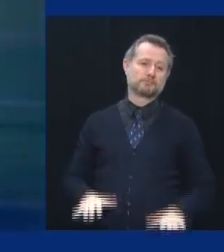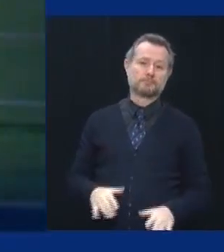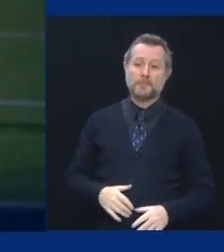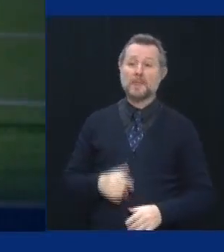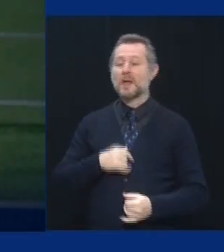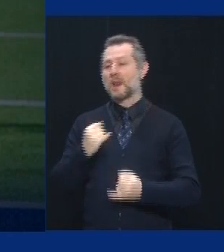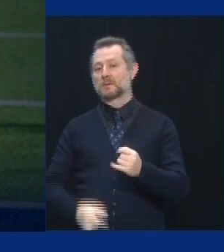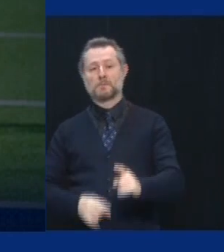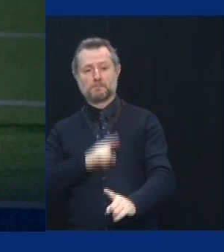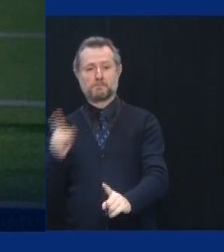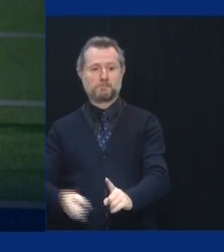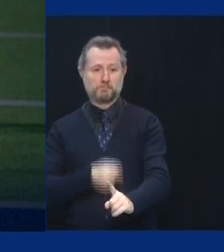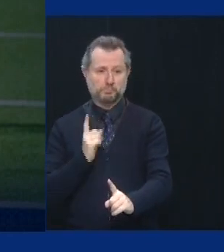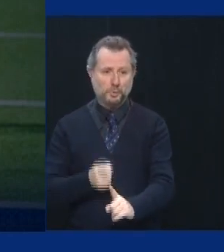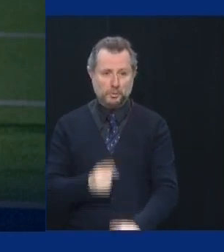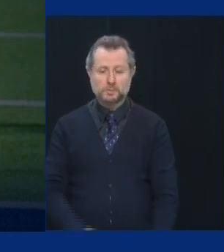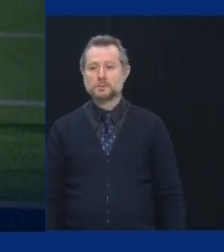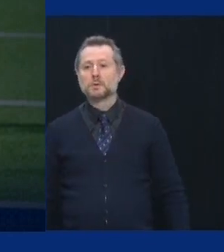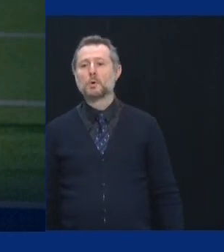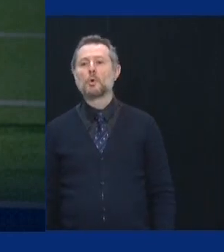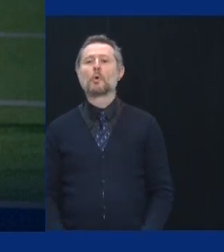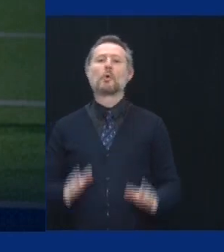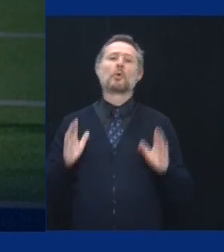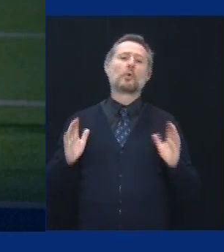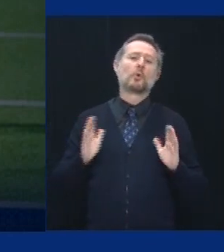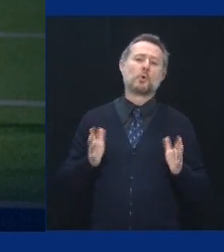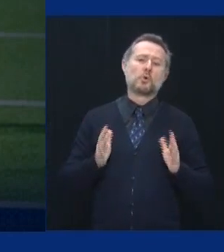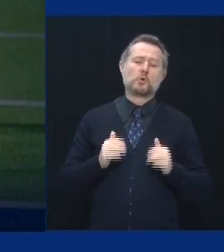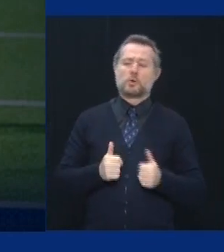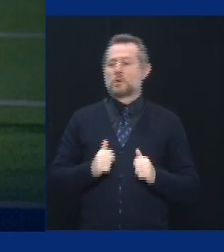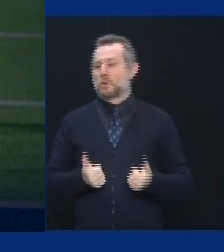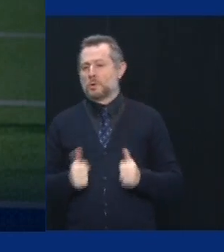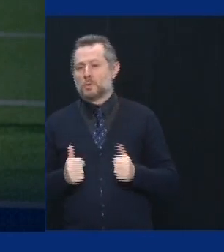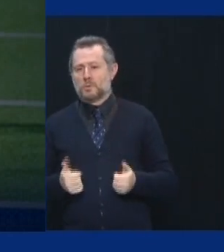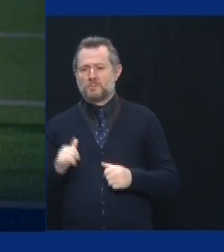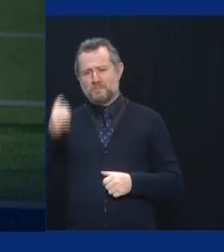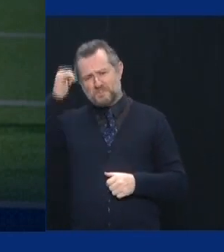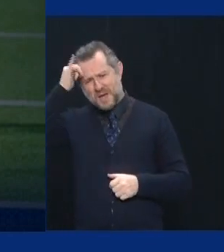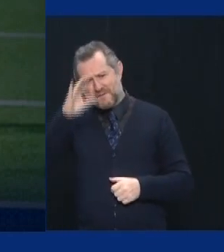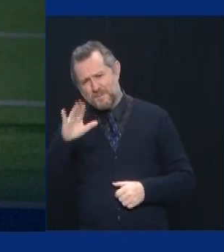AND PEOPLE IN THE STATE OF NEW YORK, ELECTED ME GOVERNOR, AND I THINK THE GOVERNOR SHOULD